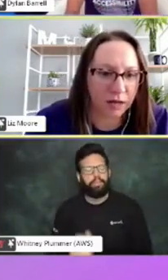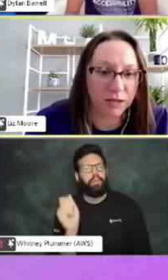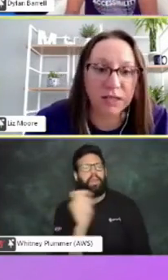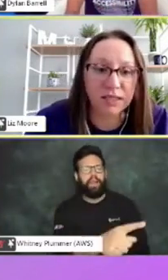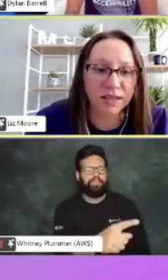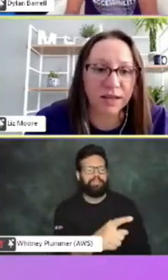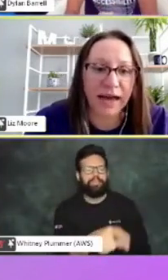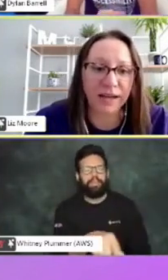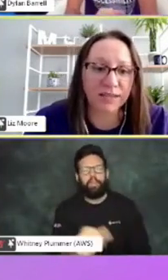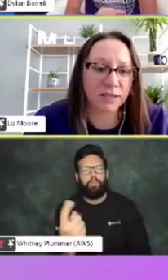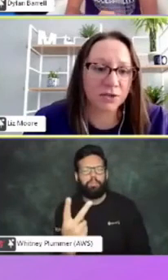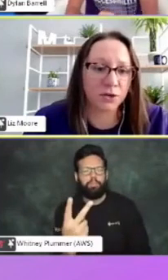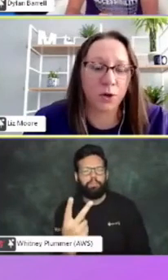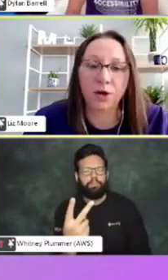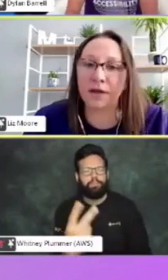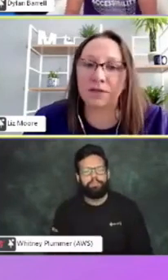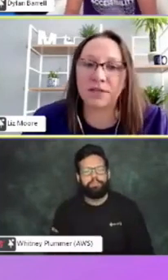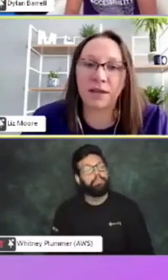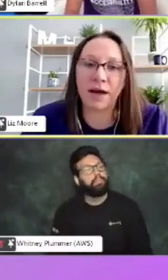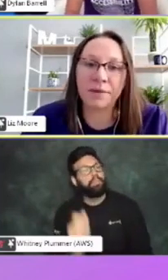"Does the axe linter work on the CLI?"